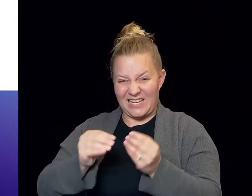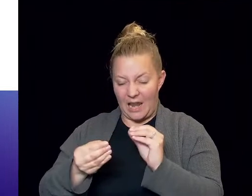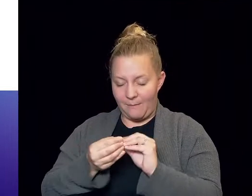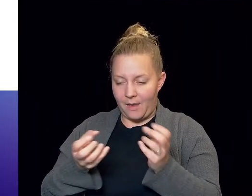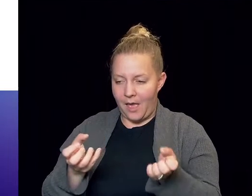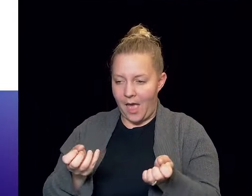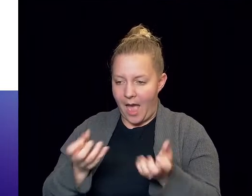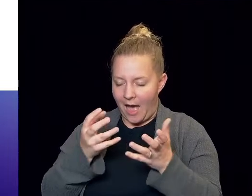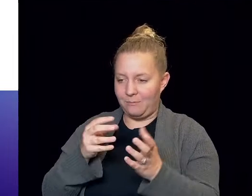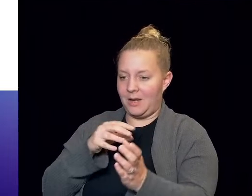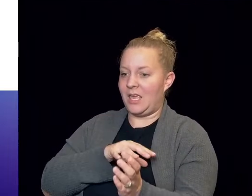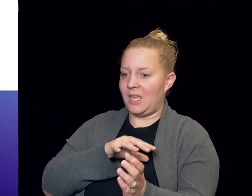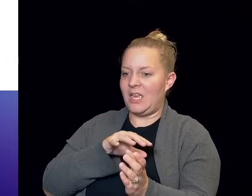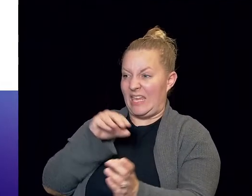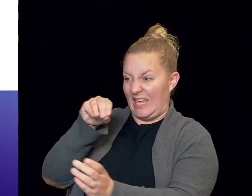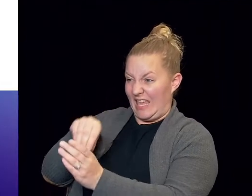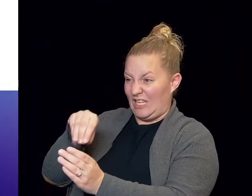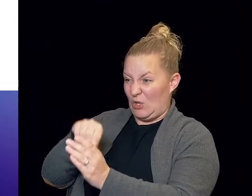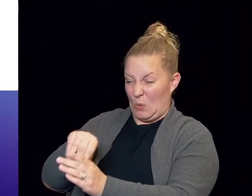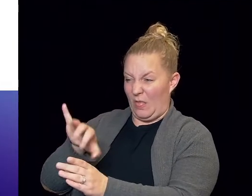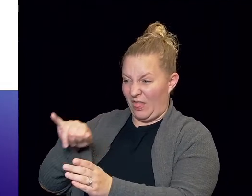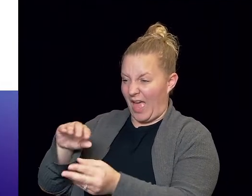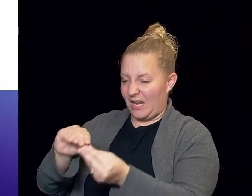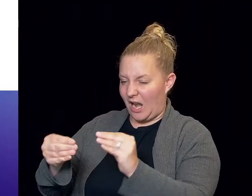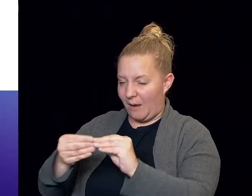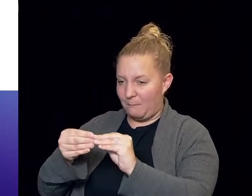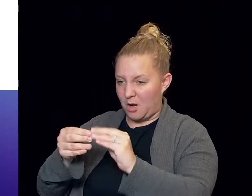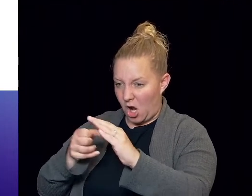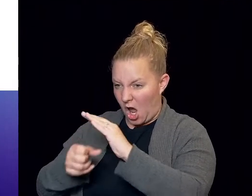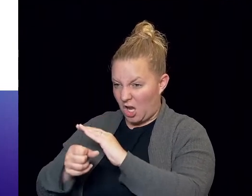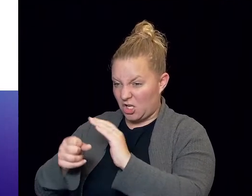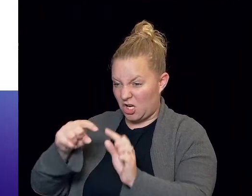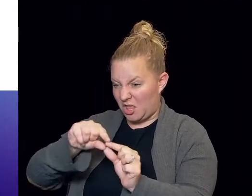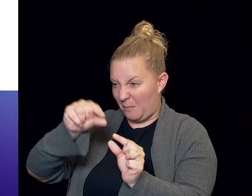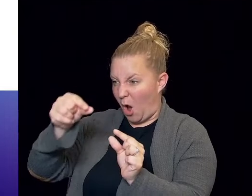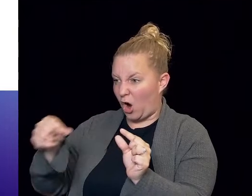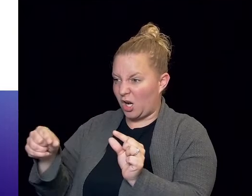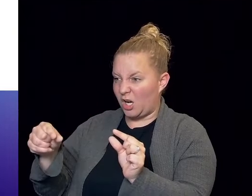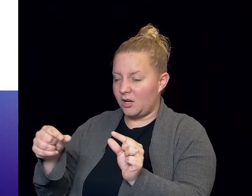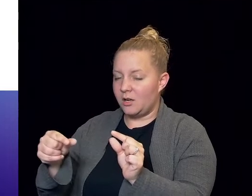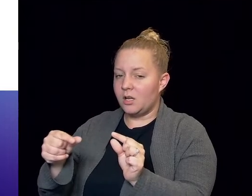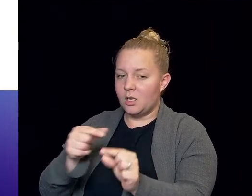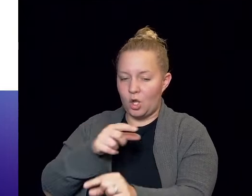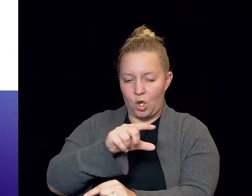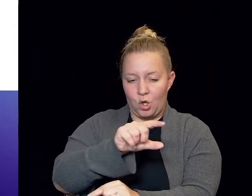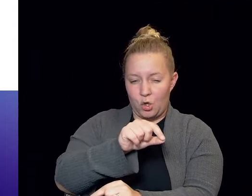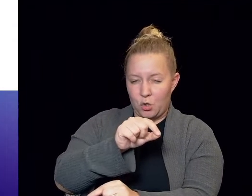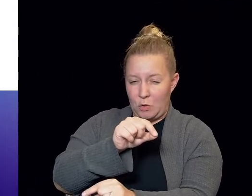number that's underneath that division bar? And 20 does not go into 13. So, when that is the